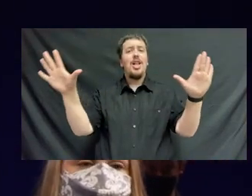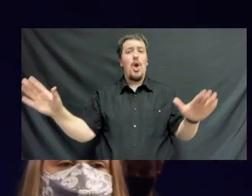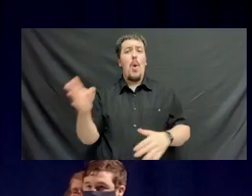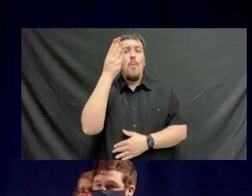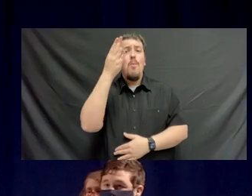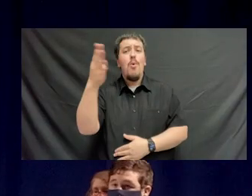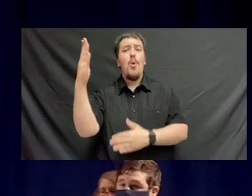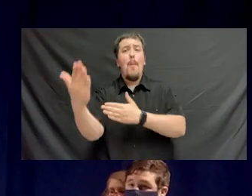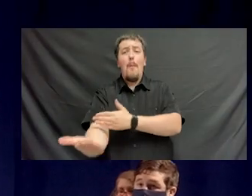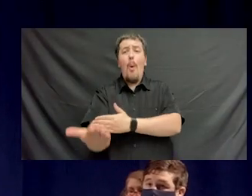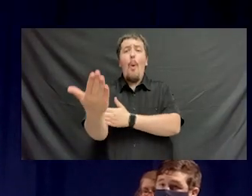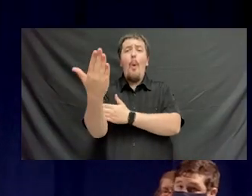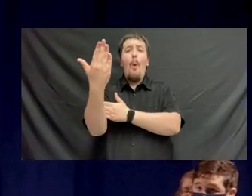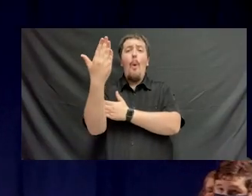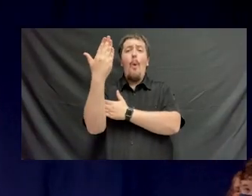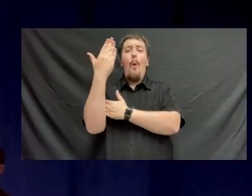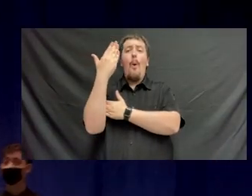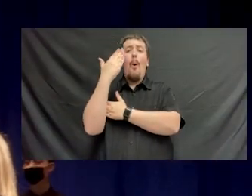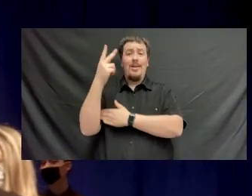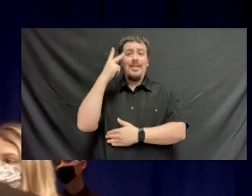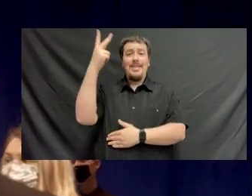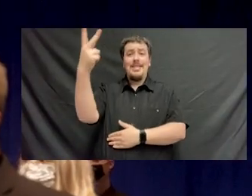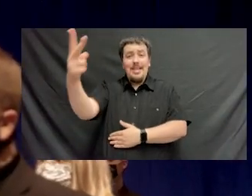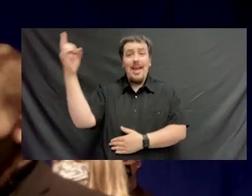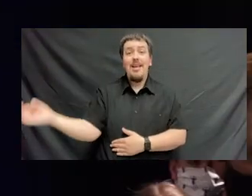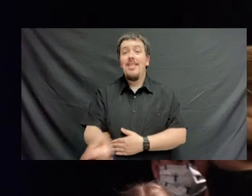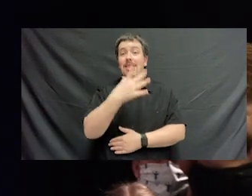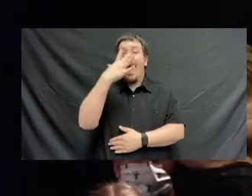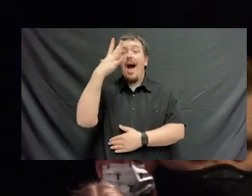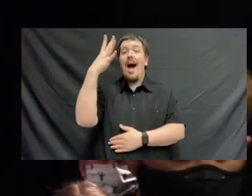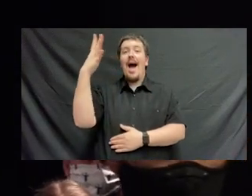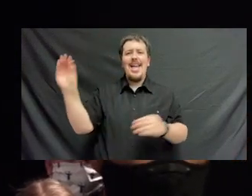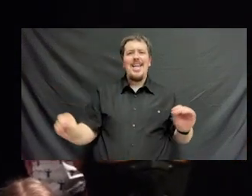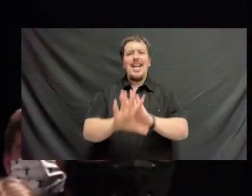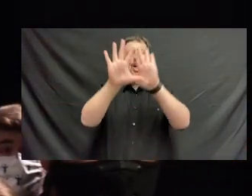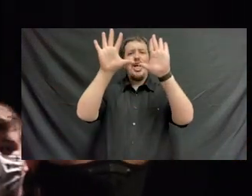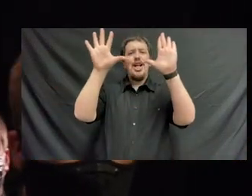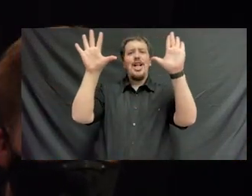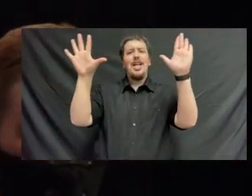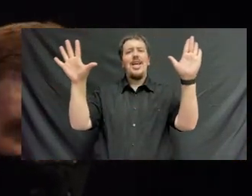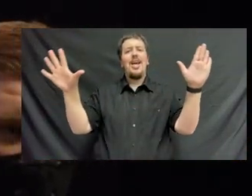See the light